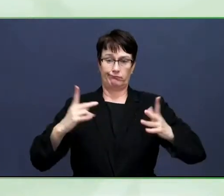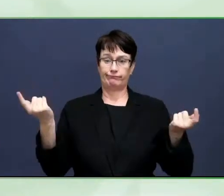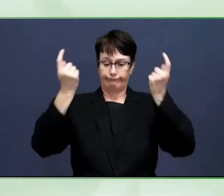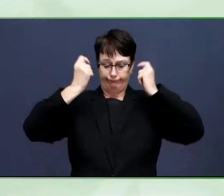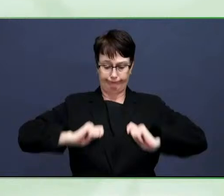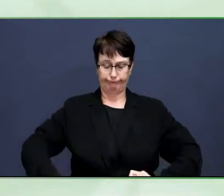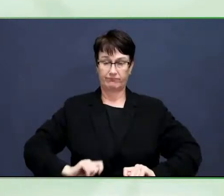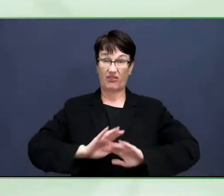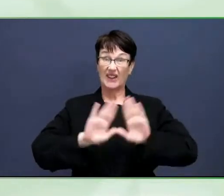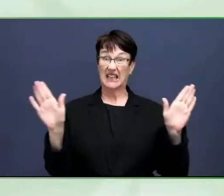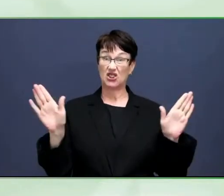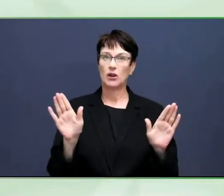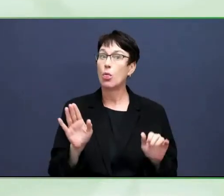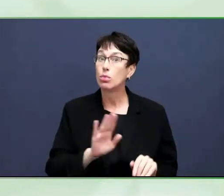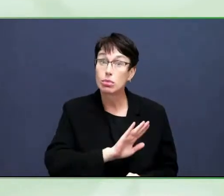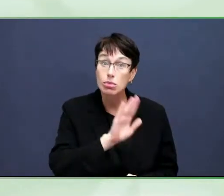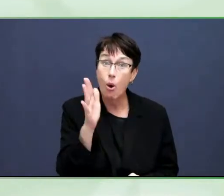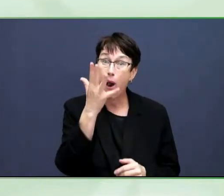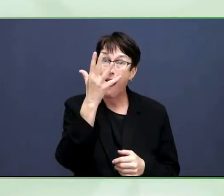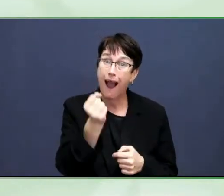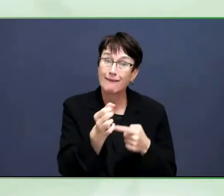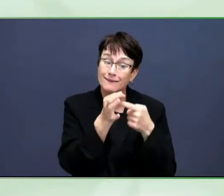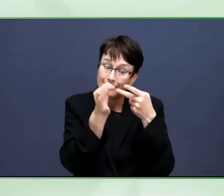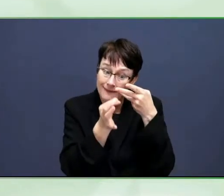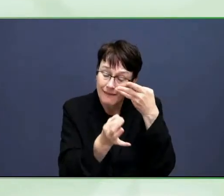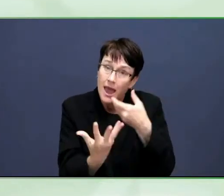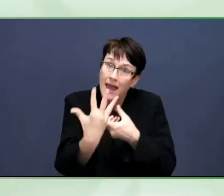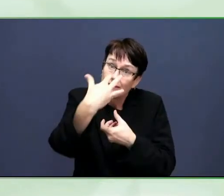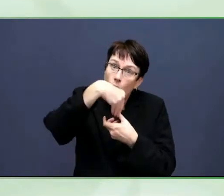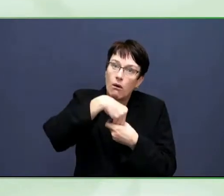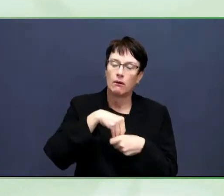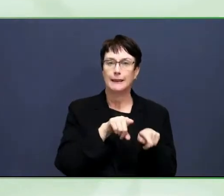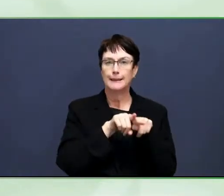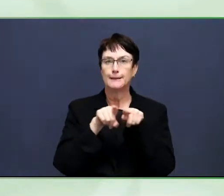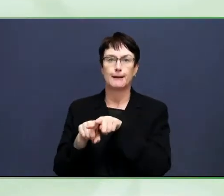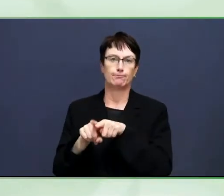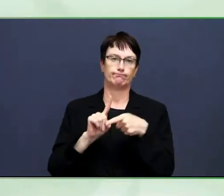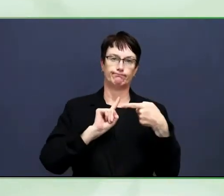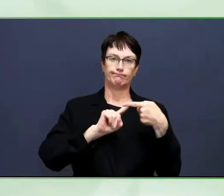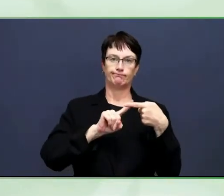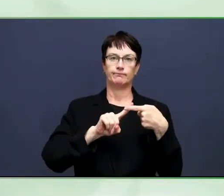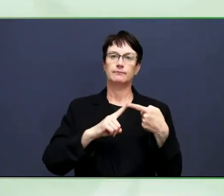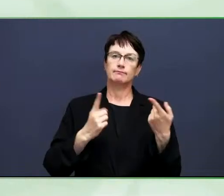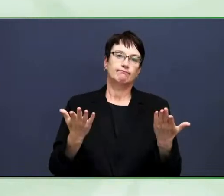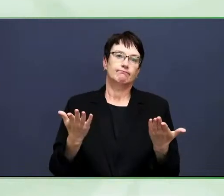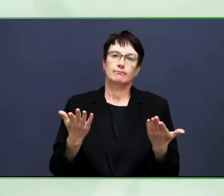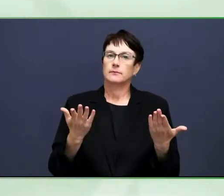around it. I work at the Royal College of Art where I leave the Helen Hamlin centre design.